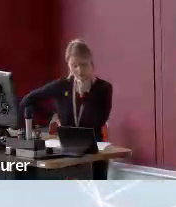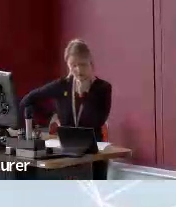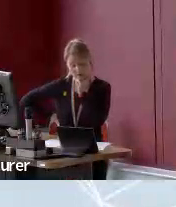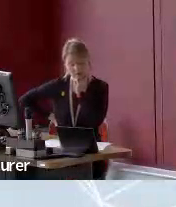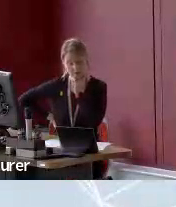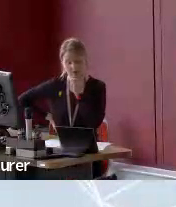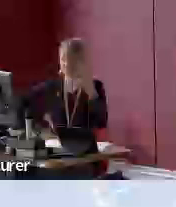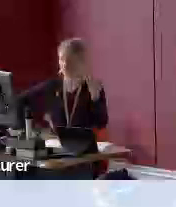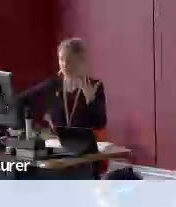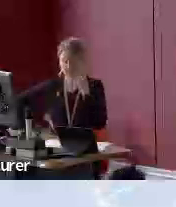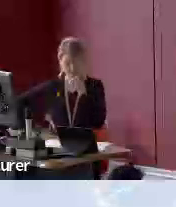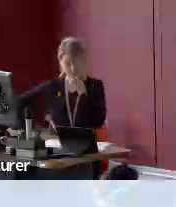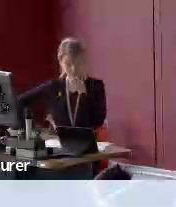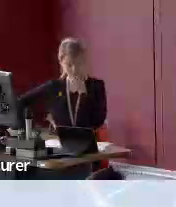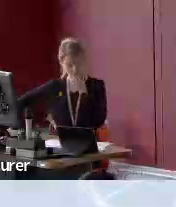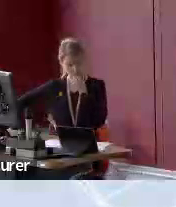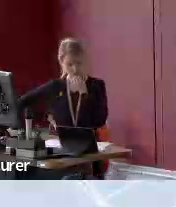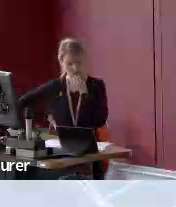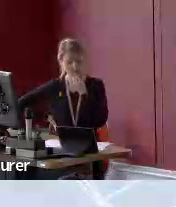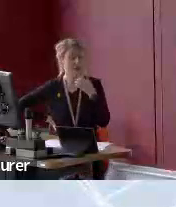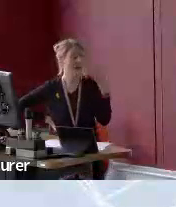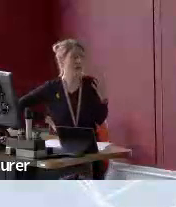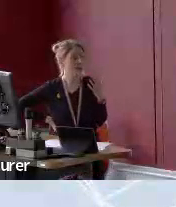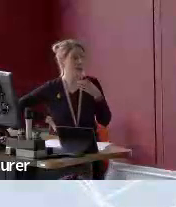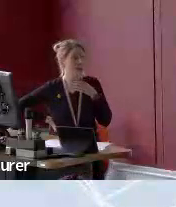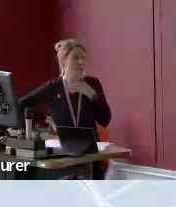with learning disabilities to be involved in health research. To make health information